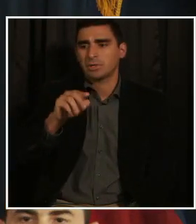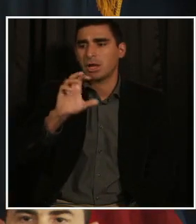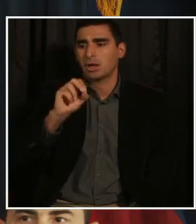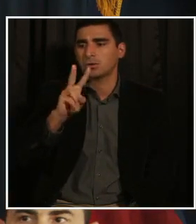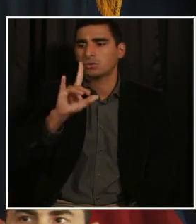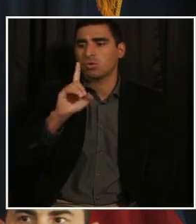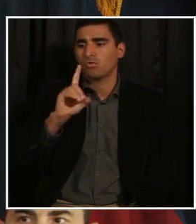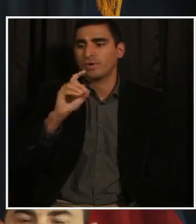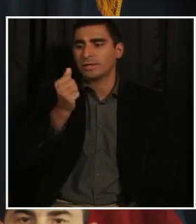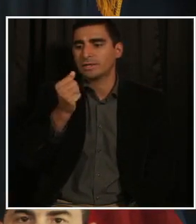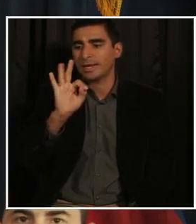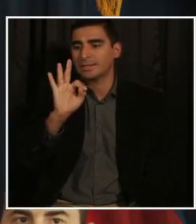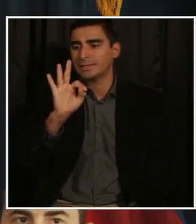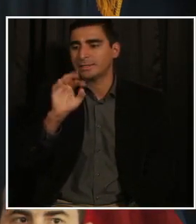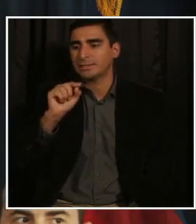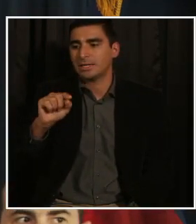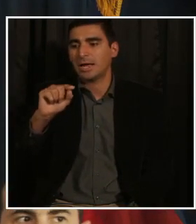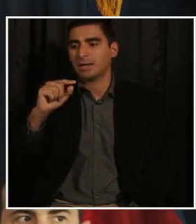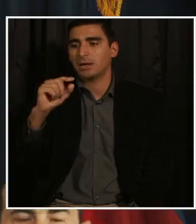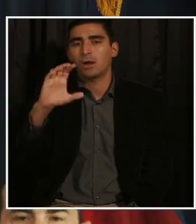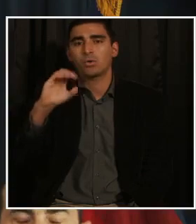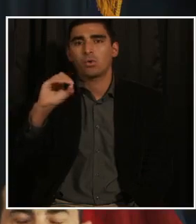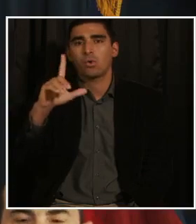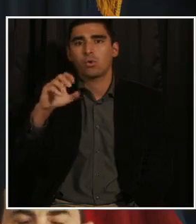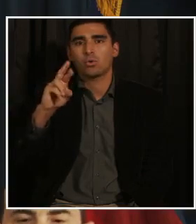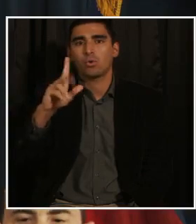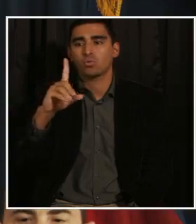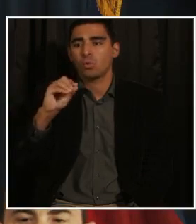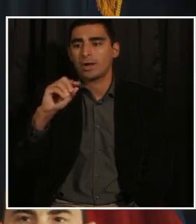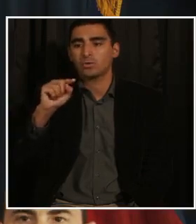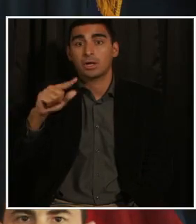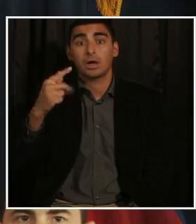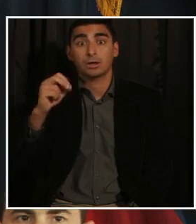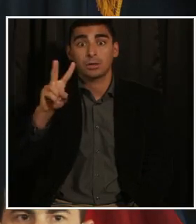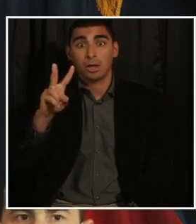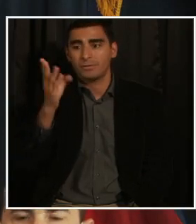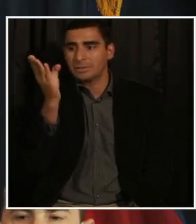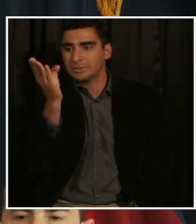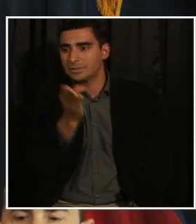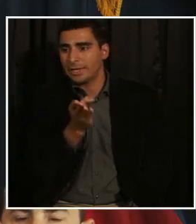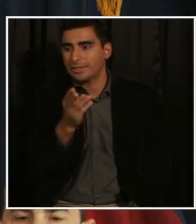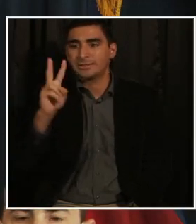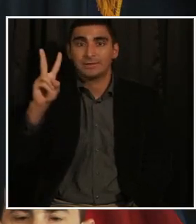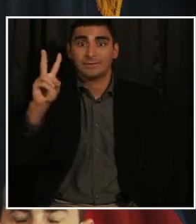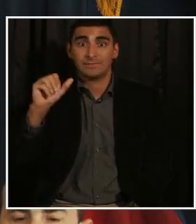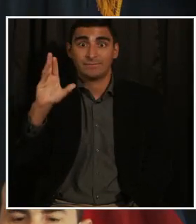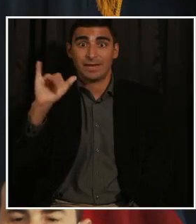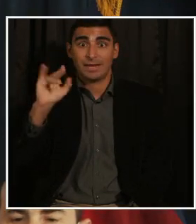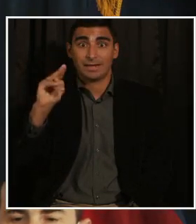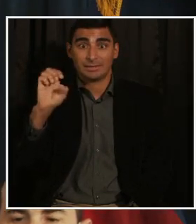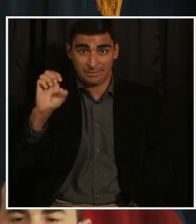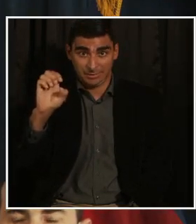vaccine your local pharmacy your doctor's office your hospital it's free it's quick it's easy